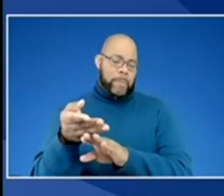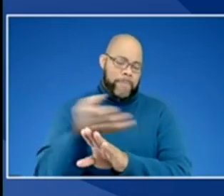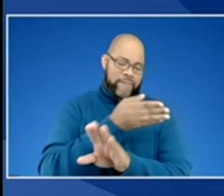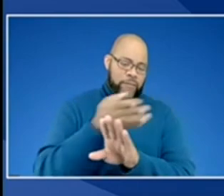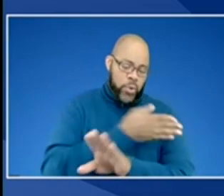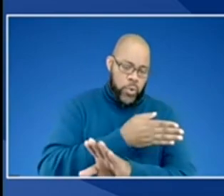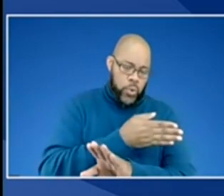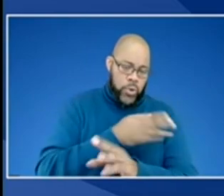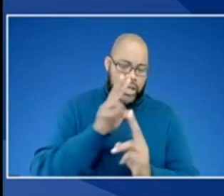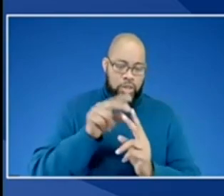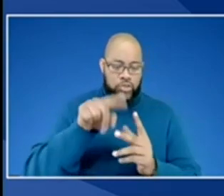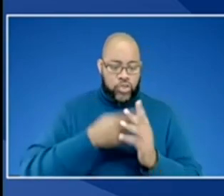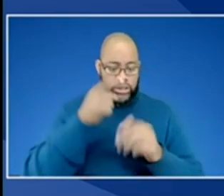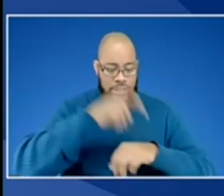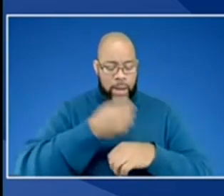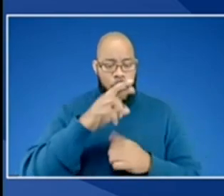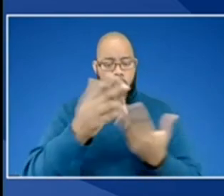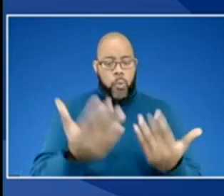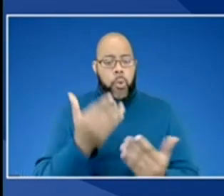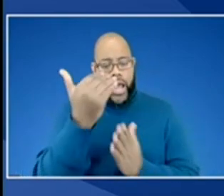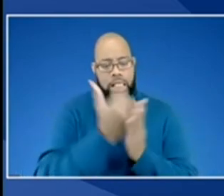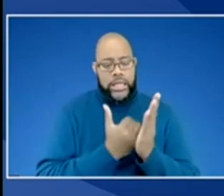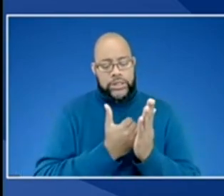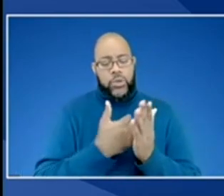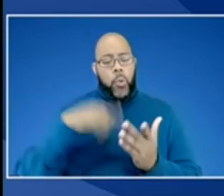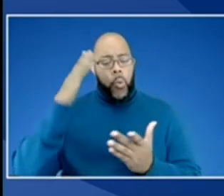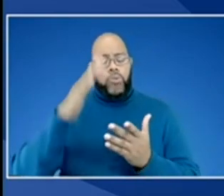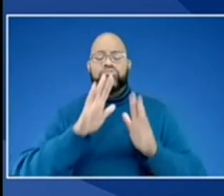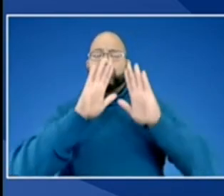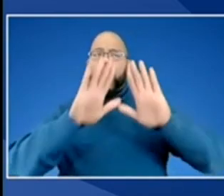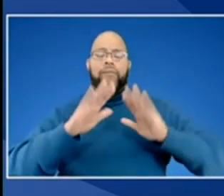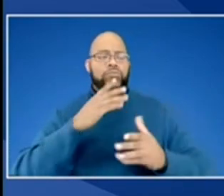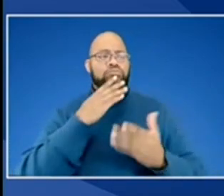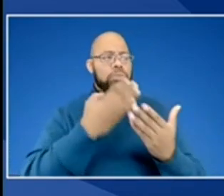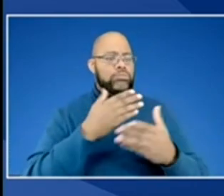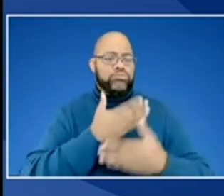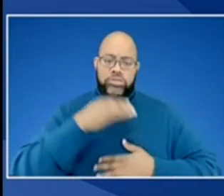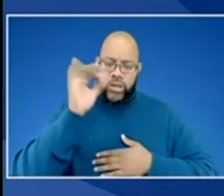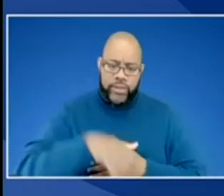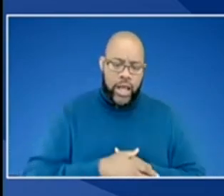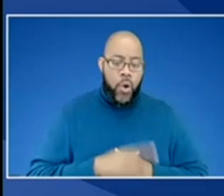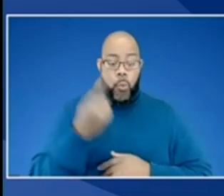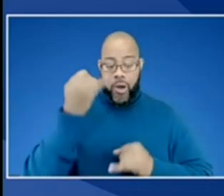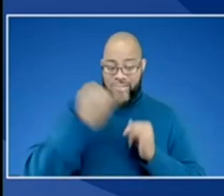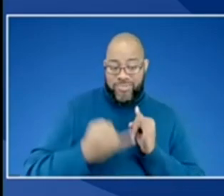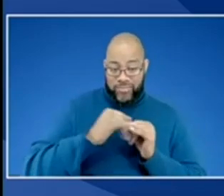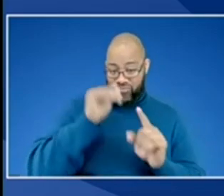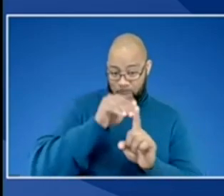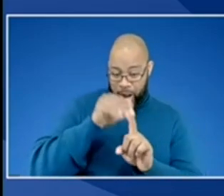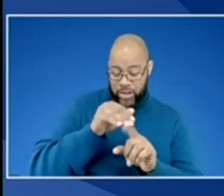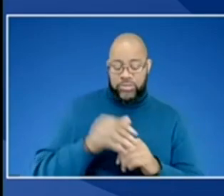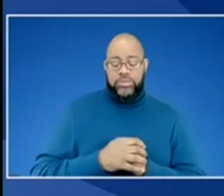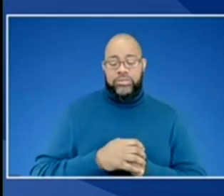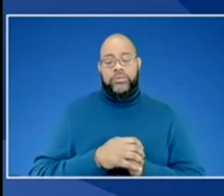start time or wait list. We would greatly appreciate it. One last reminder along that lines, if you